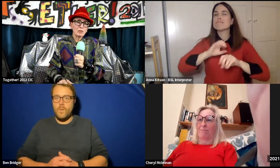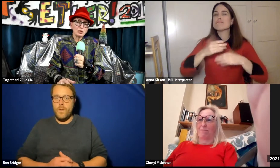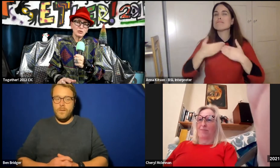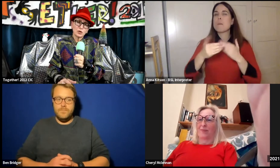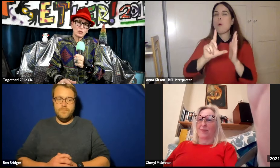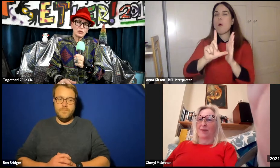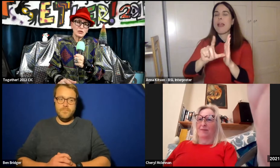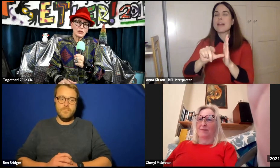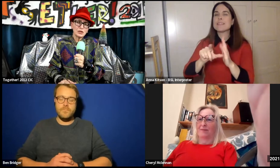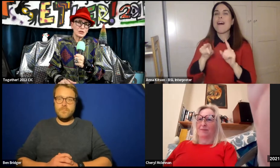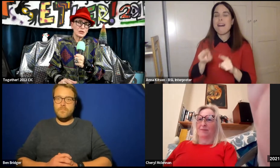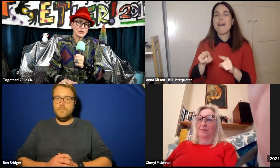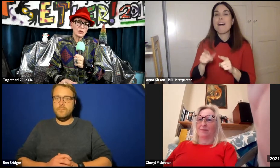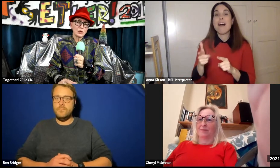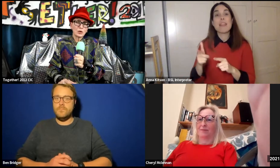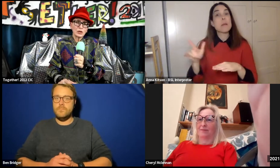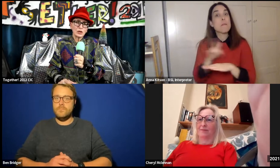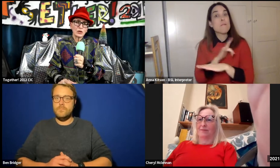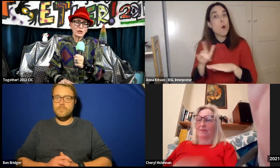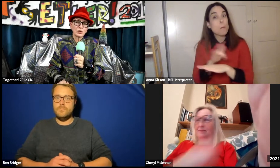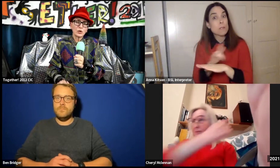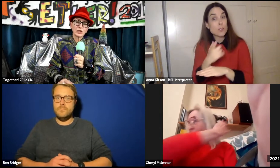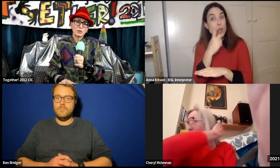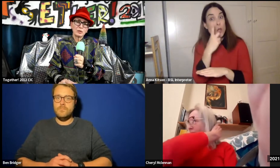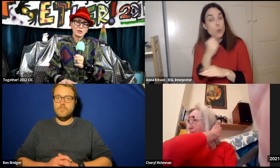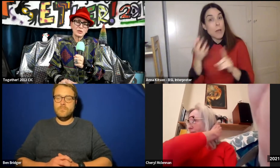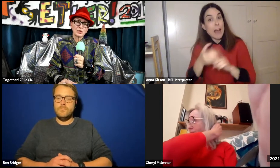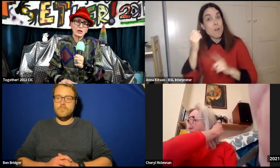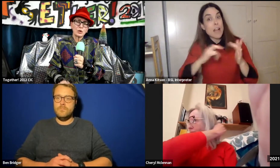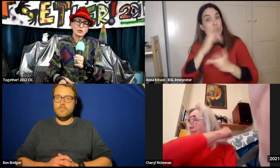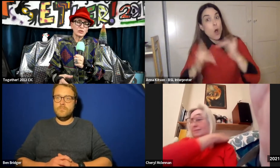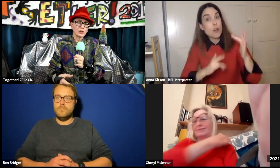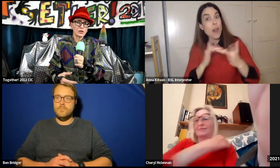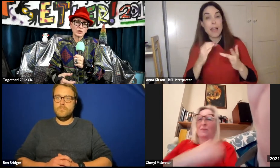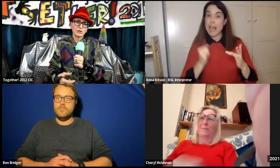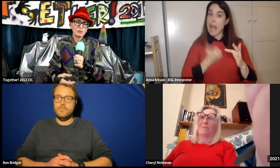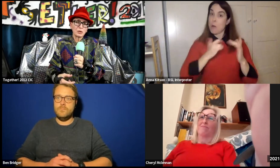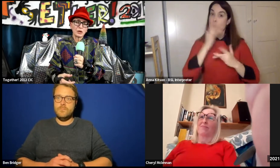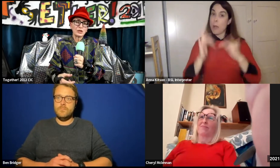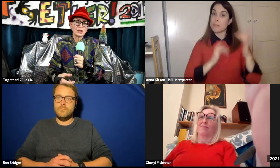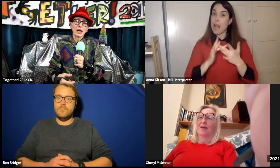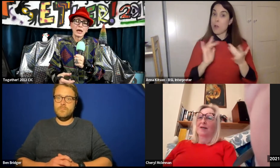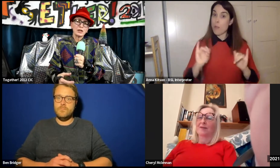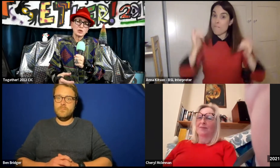That performance is still online on our website, on the festival event page, as